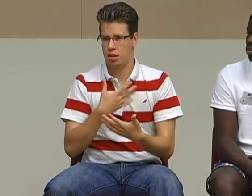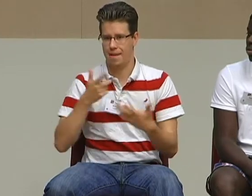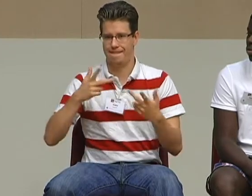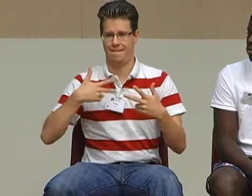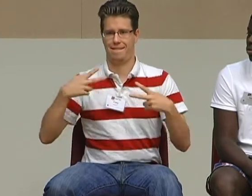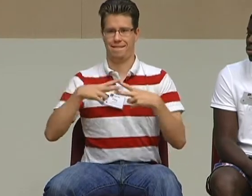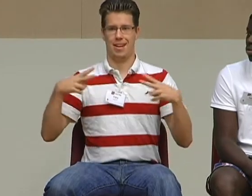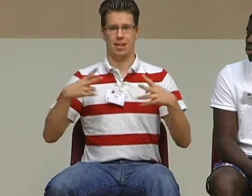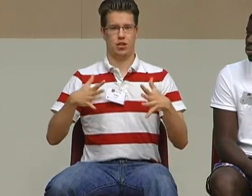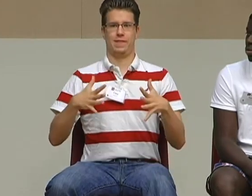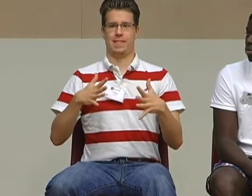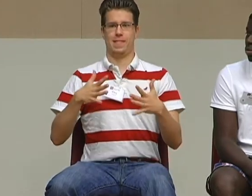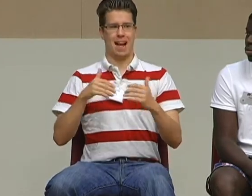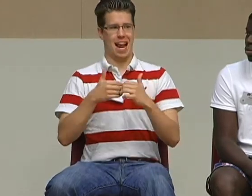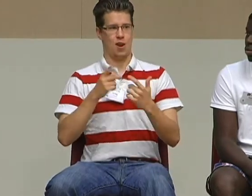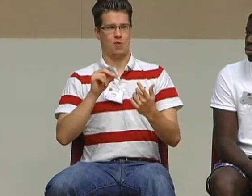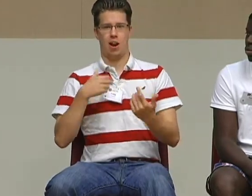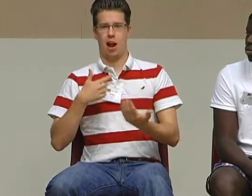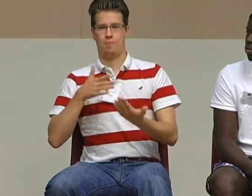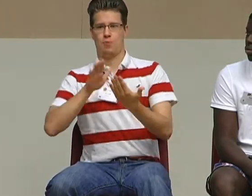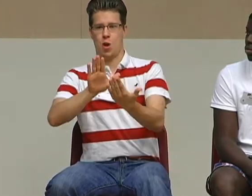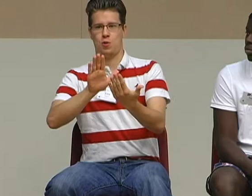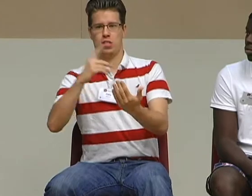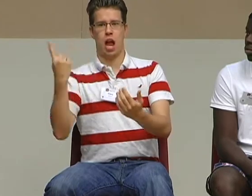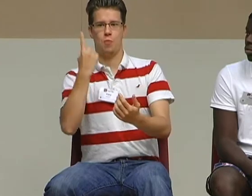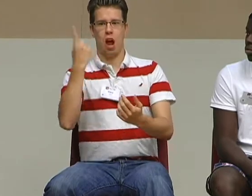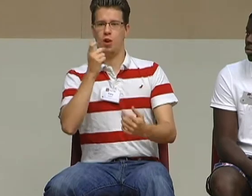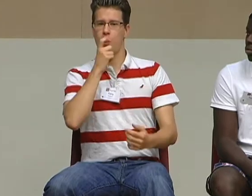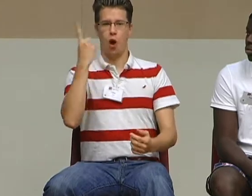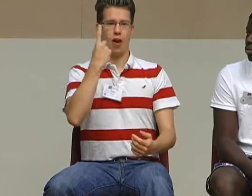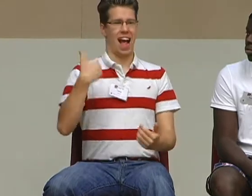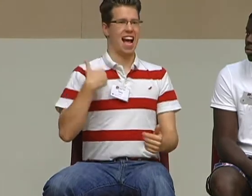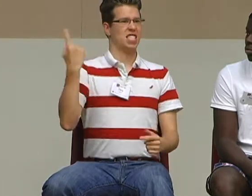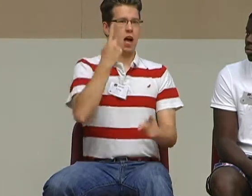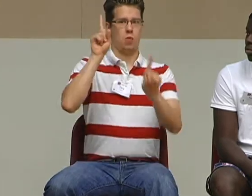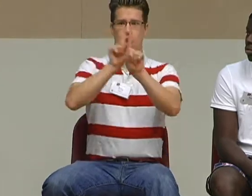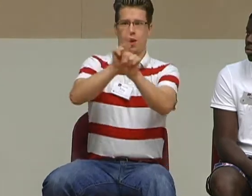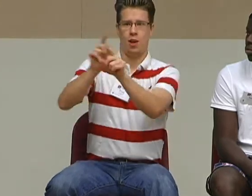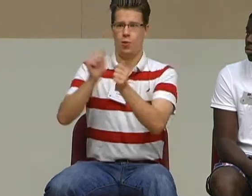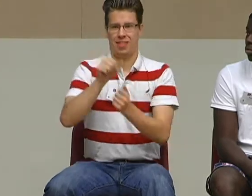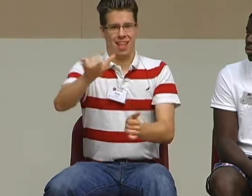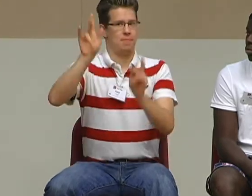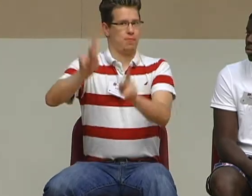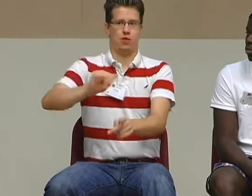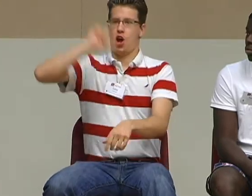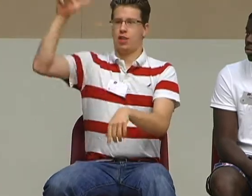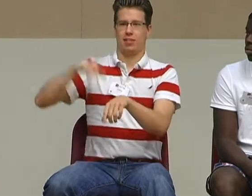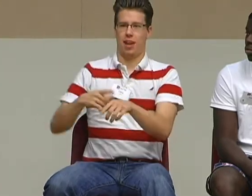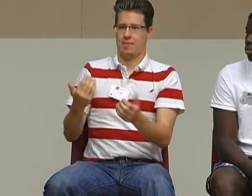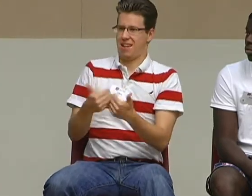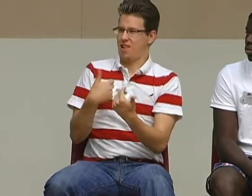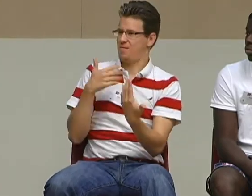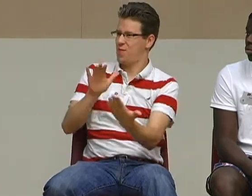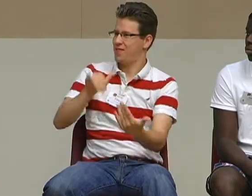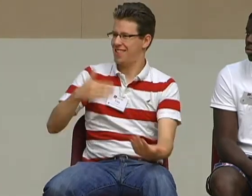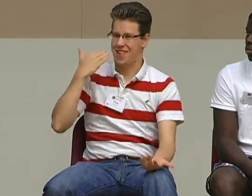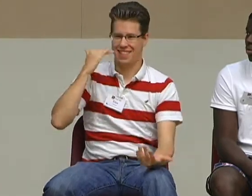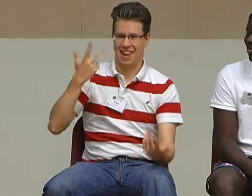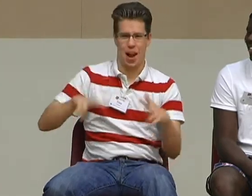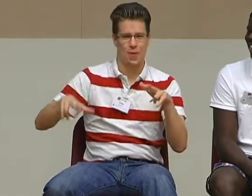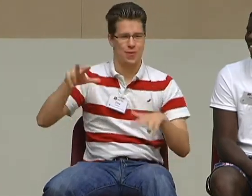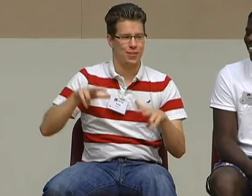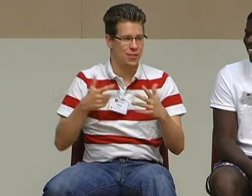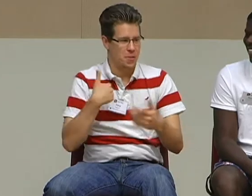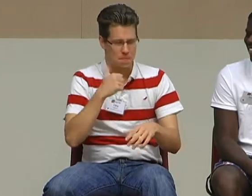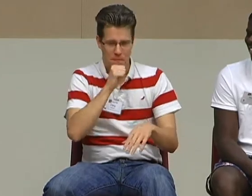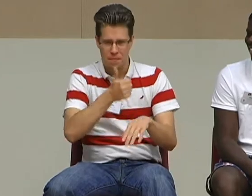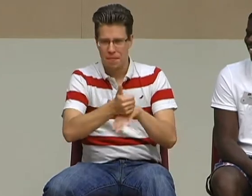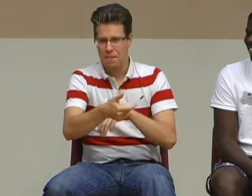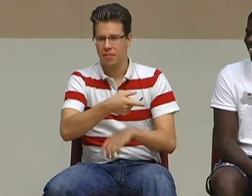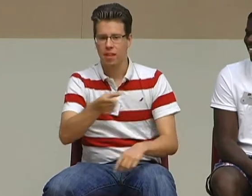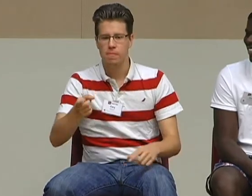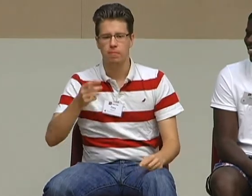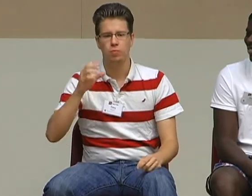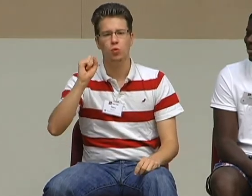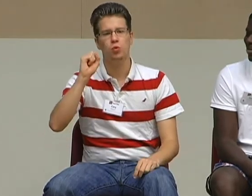they’re very nervous and so I take the approach where I always have to be the person who approaches